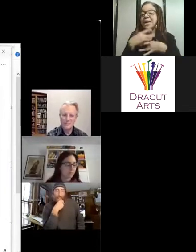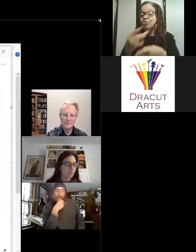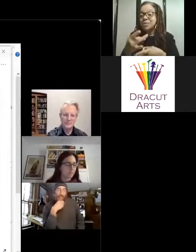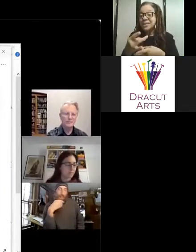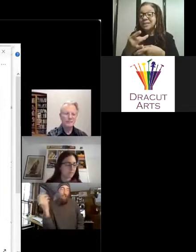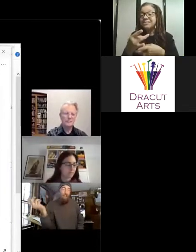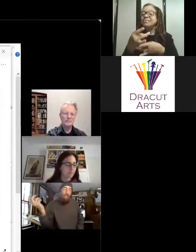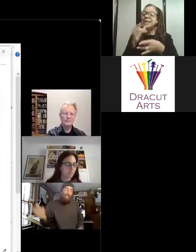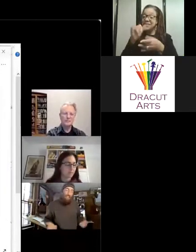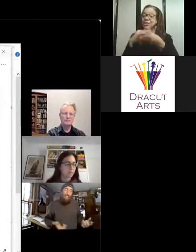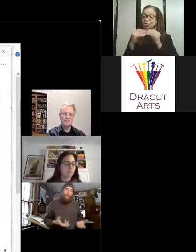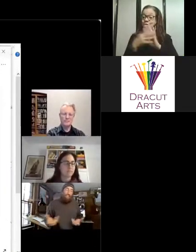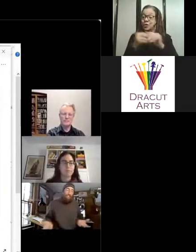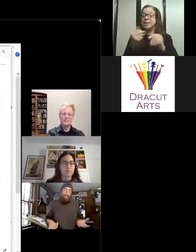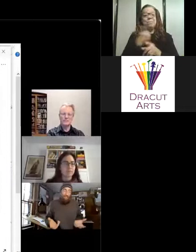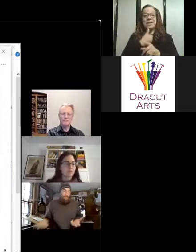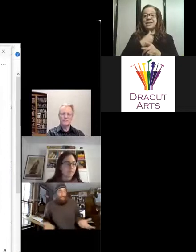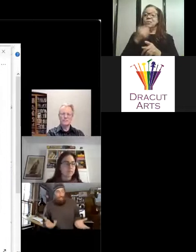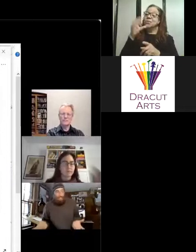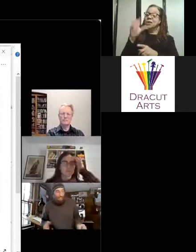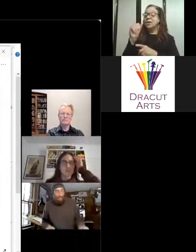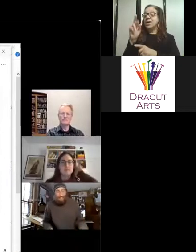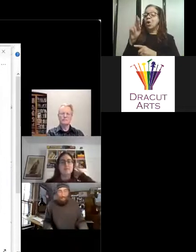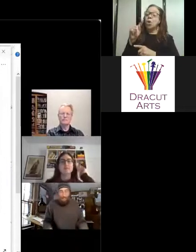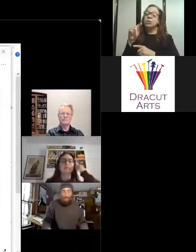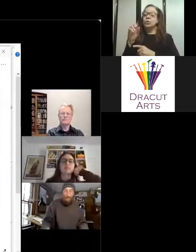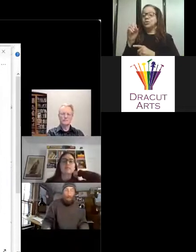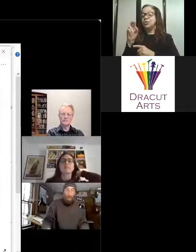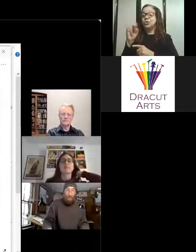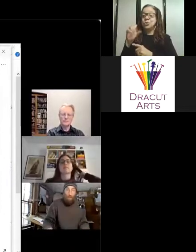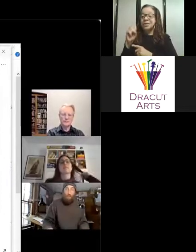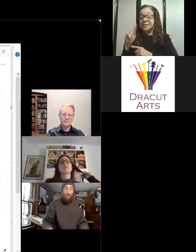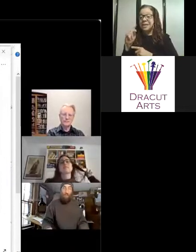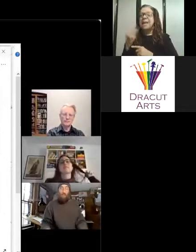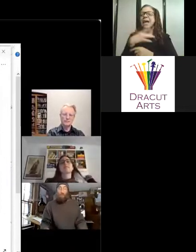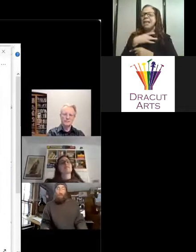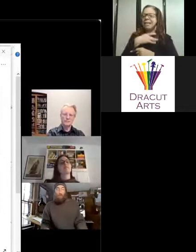because hey I'm a cartoonist, and I like drawing, I like drawing history, and I want to know this story a little more.